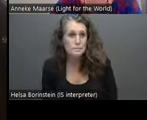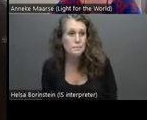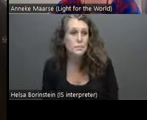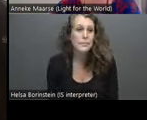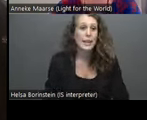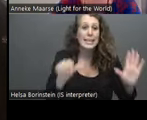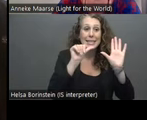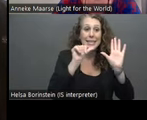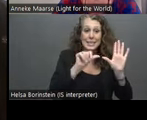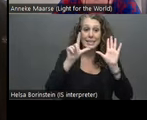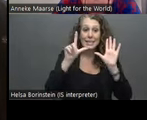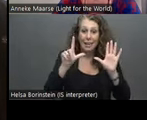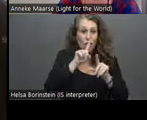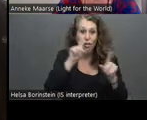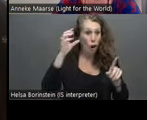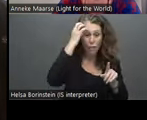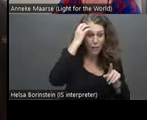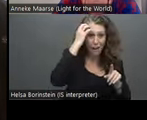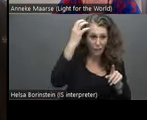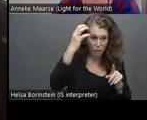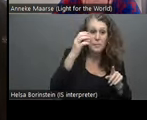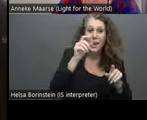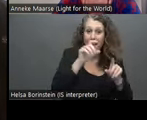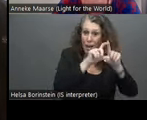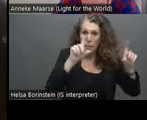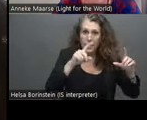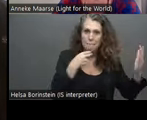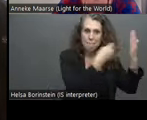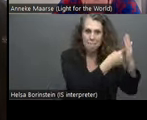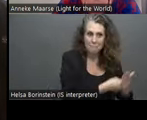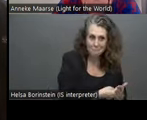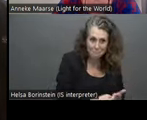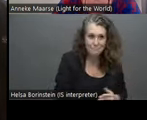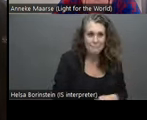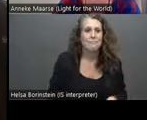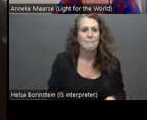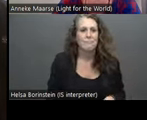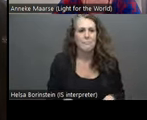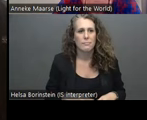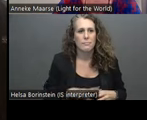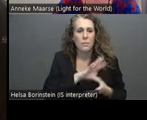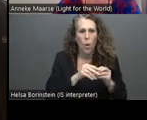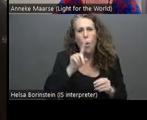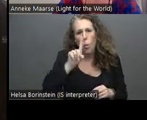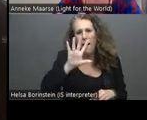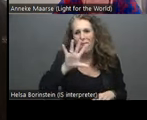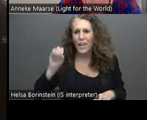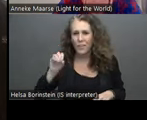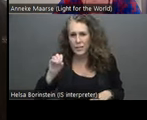sector actors signed up, we have a total membership of over 150, but 67 of them are companies